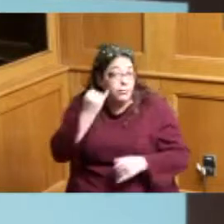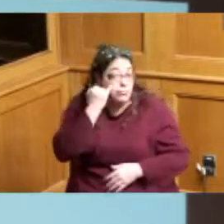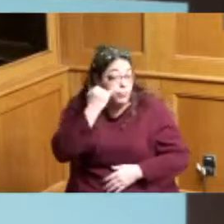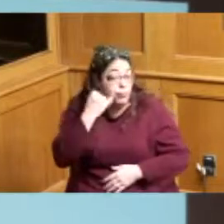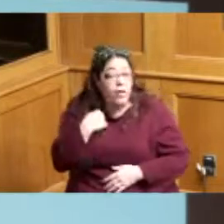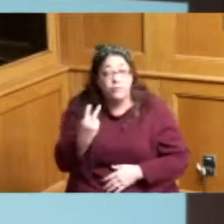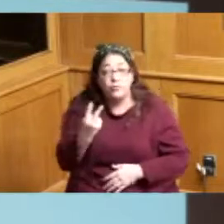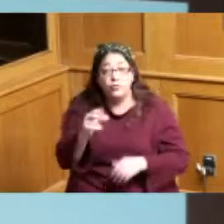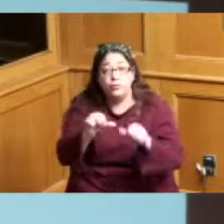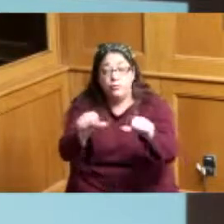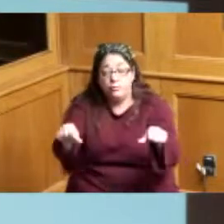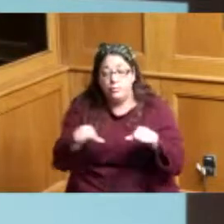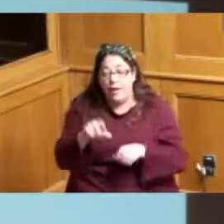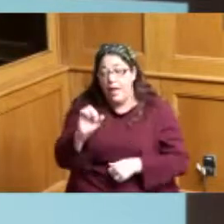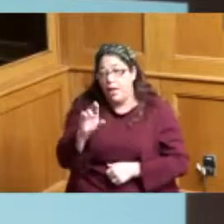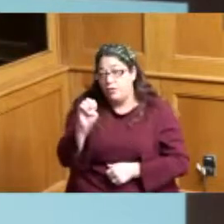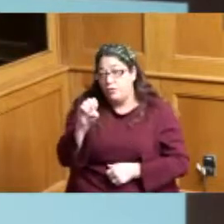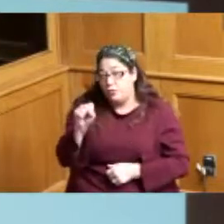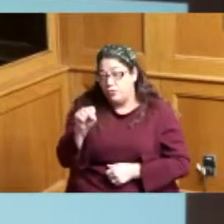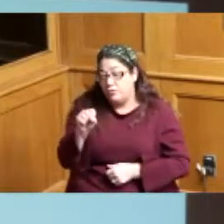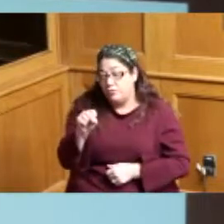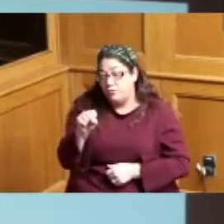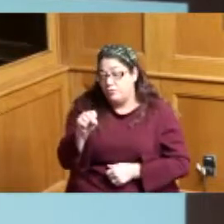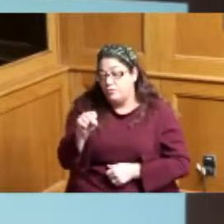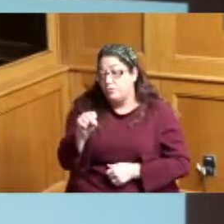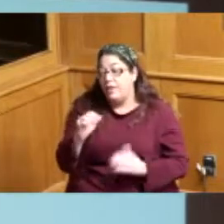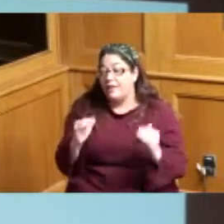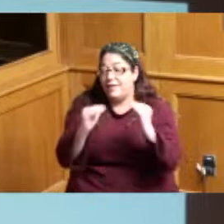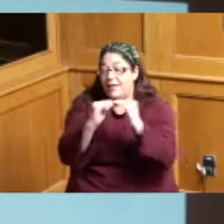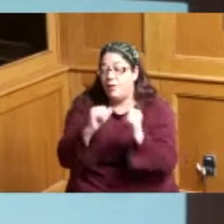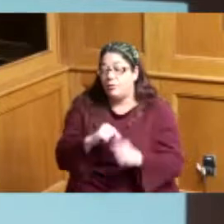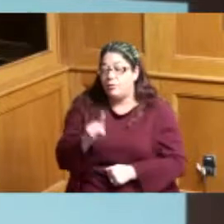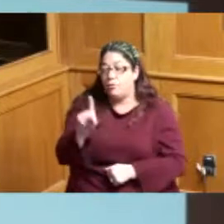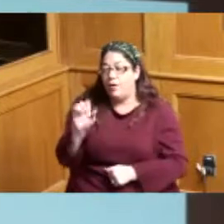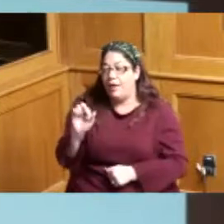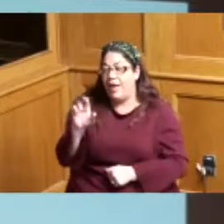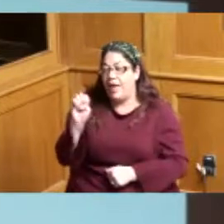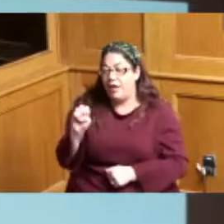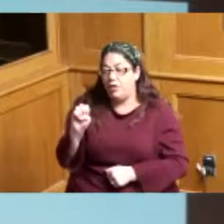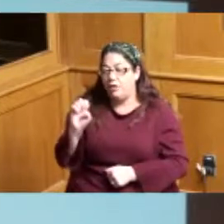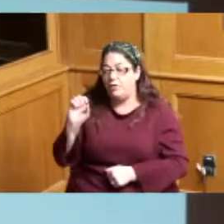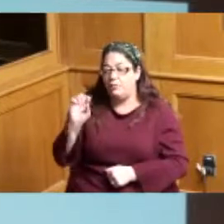which which then actually equates to one acre is forty three thousand five sixty square feet